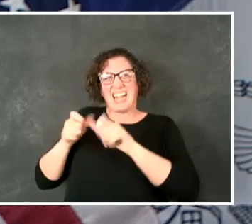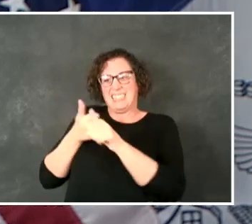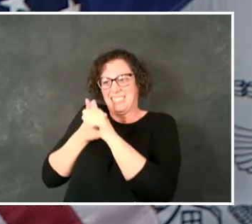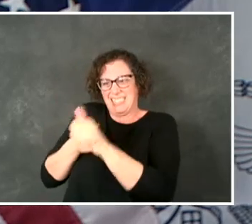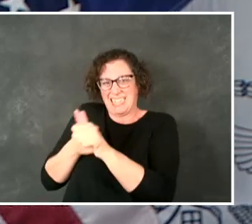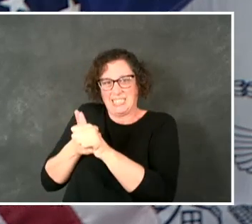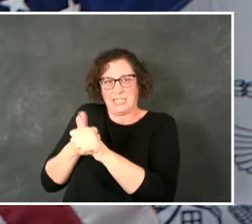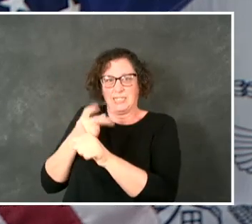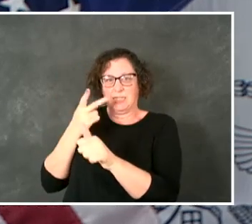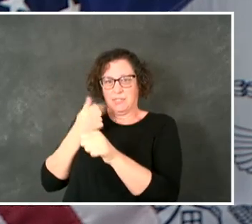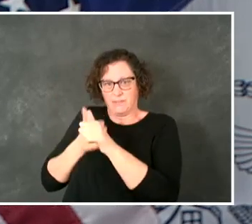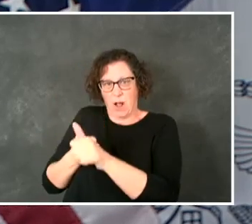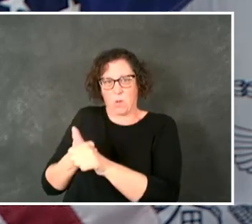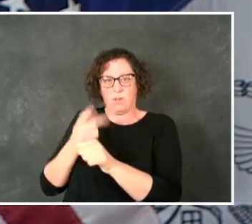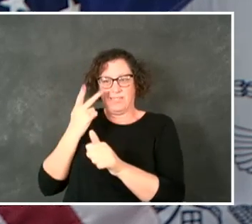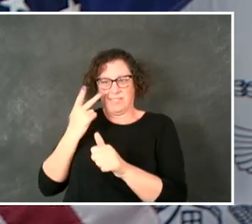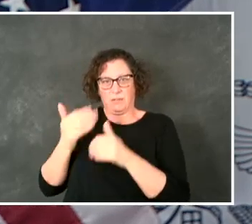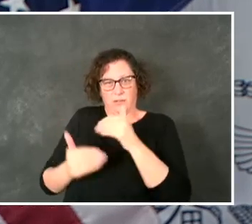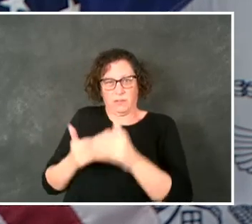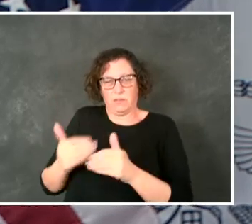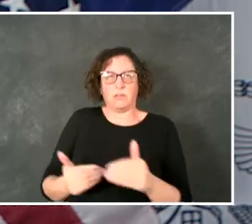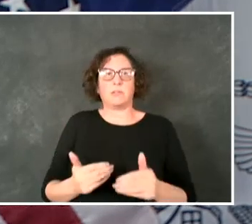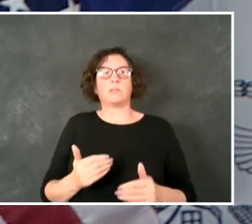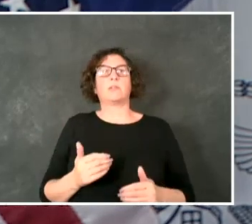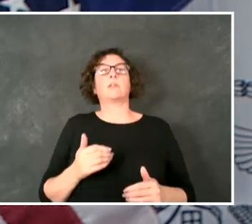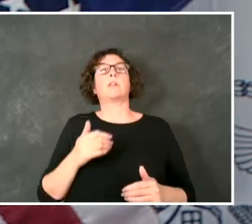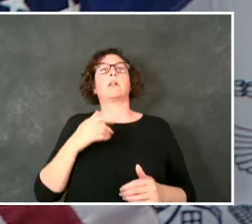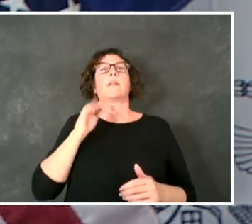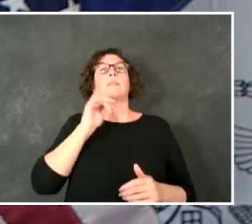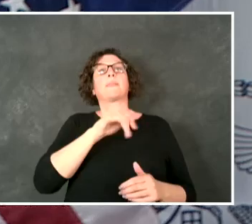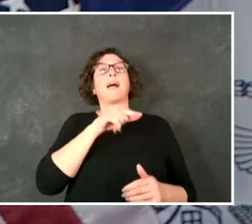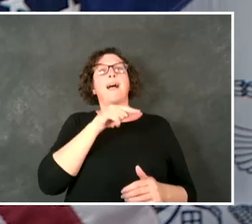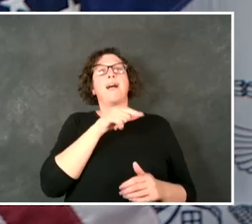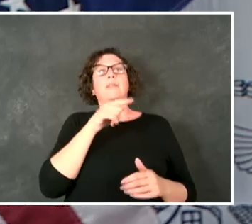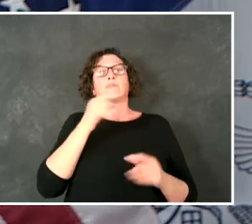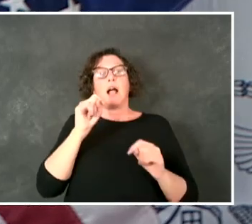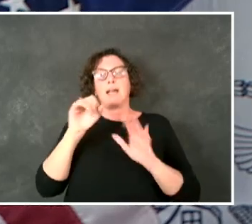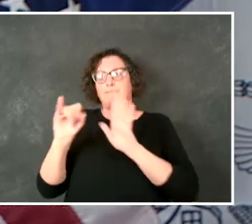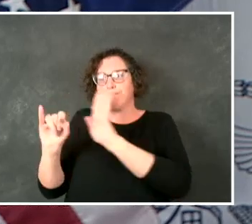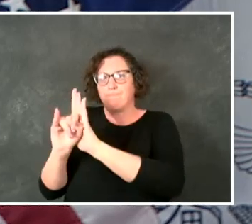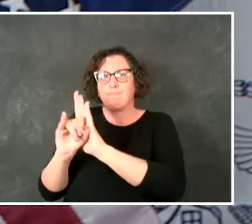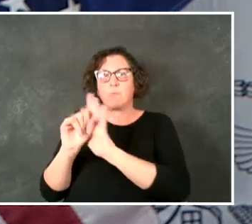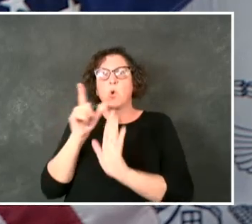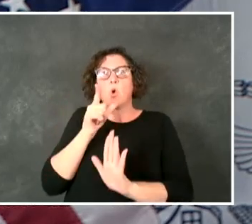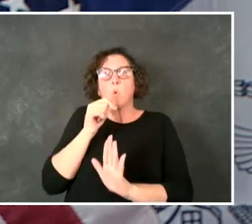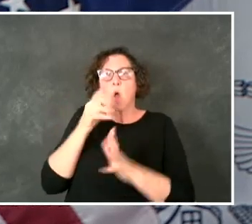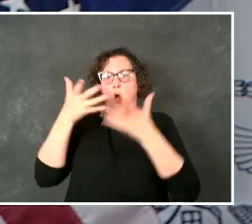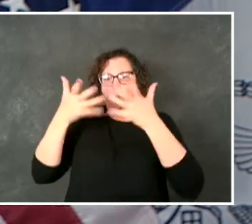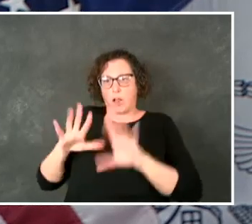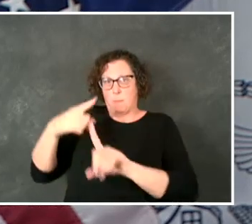ANDT RANGCI IS LIKE A FIGHT BACK AGAINST THE DISEASE BECAUSE YOU'RE FINDING PEOPLE PROACTIVELY